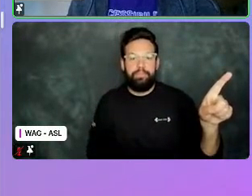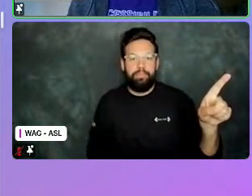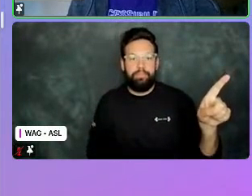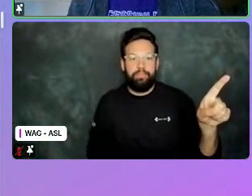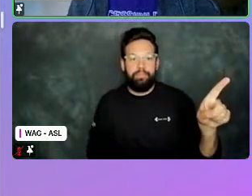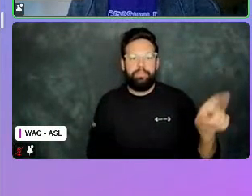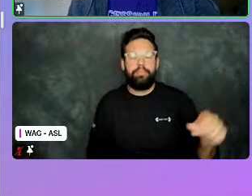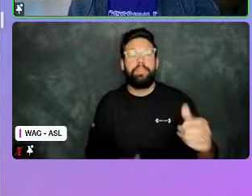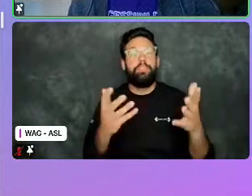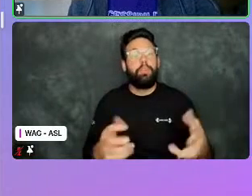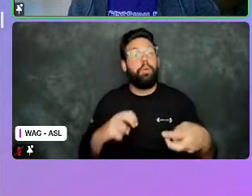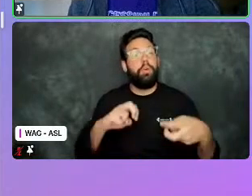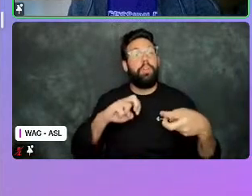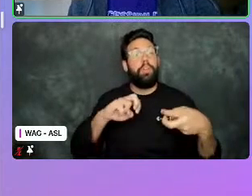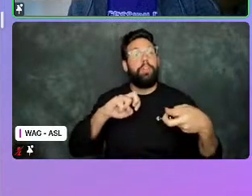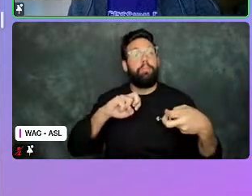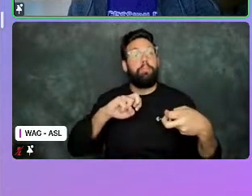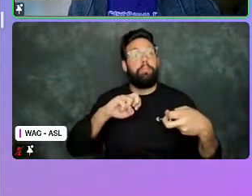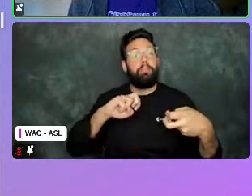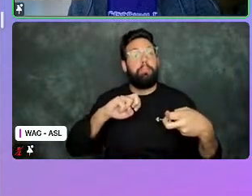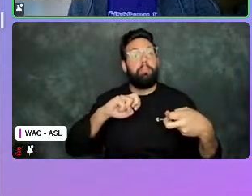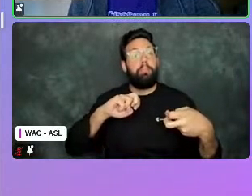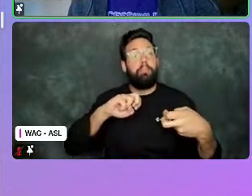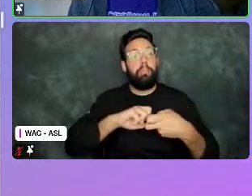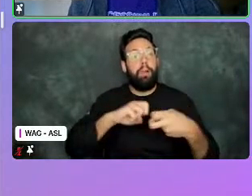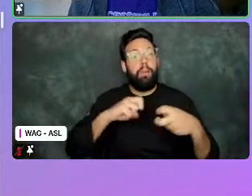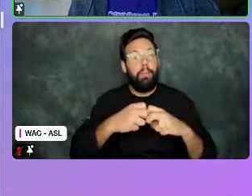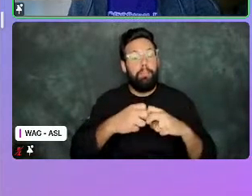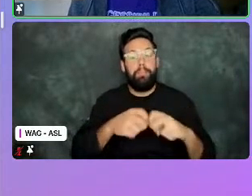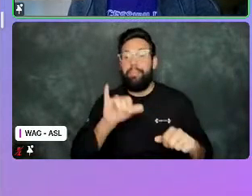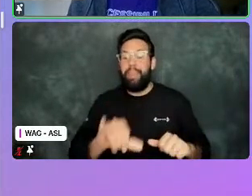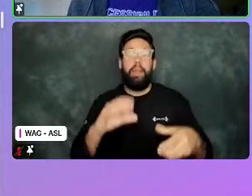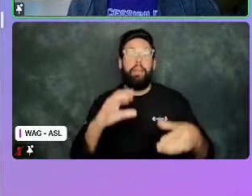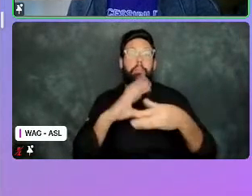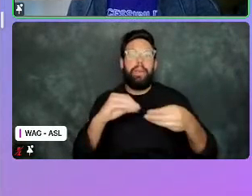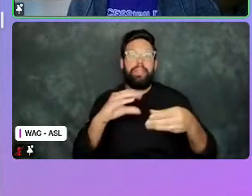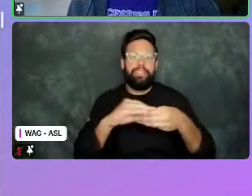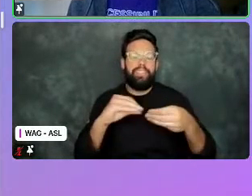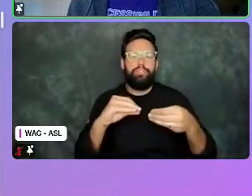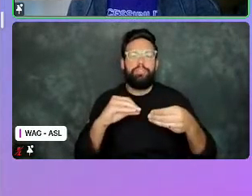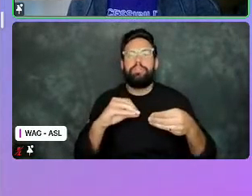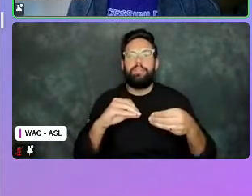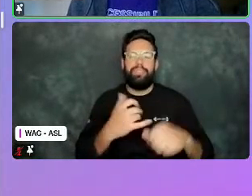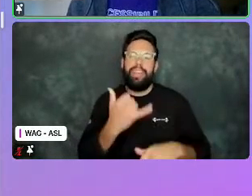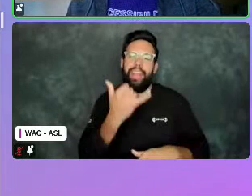error message first in the contest of the error message, and what's more of a problem